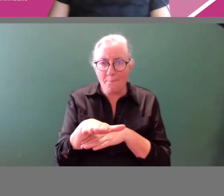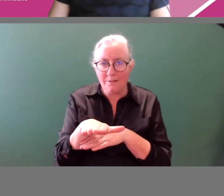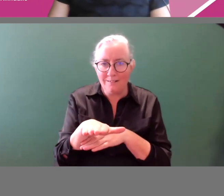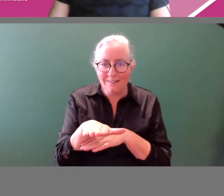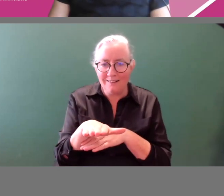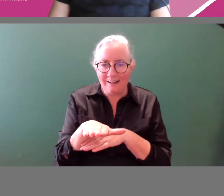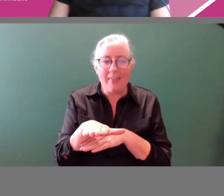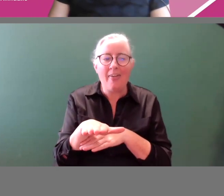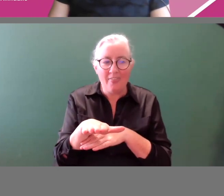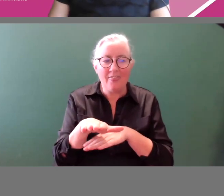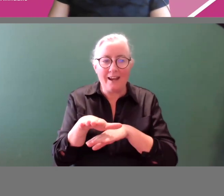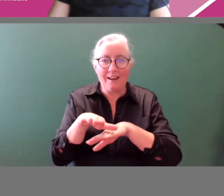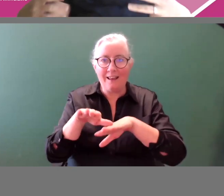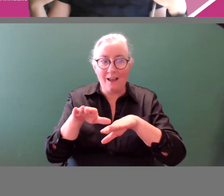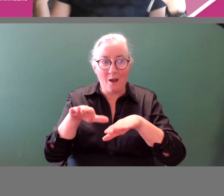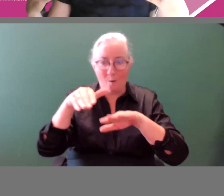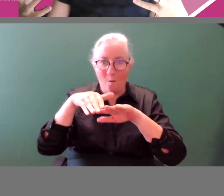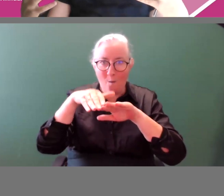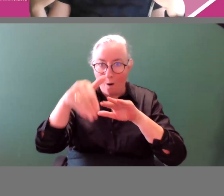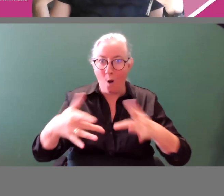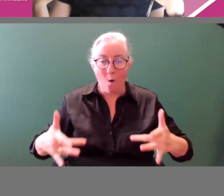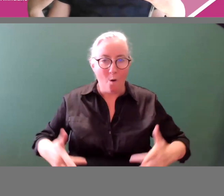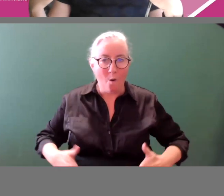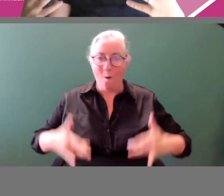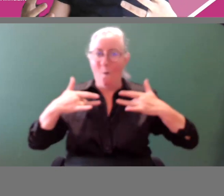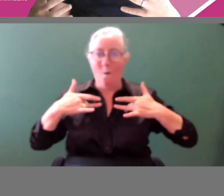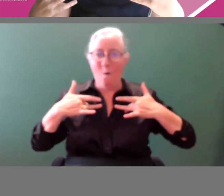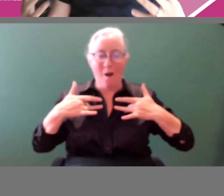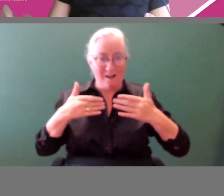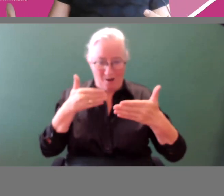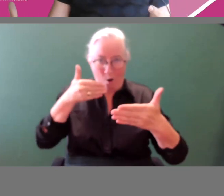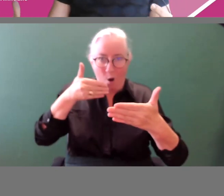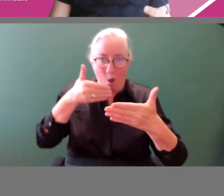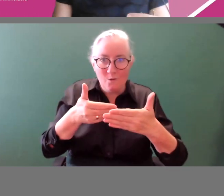away from you very dramatically and you get this experience of being so close to the tree canopy